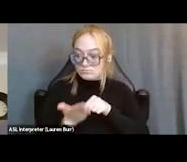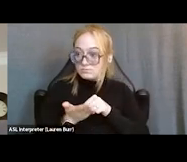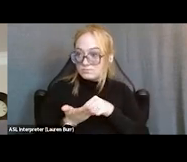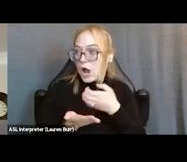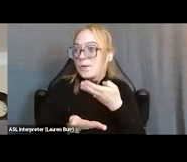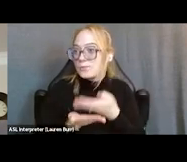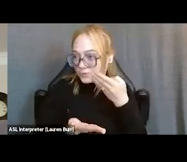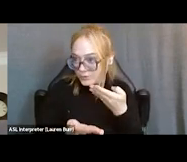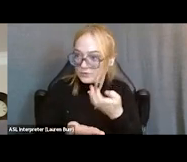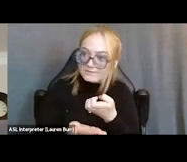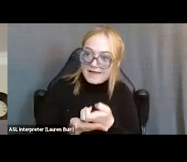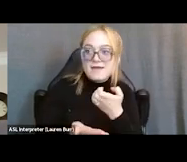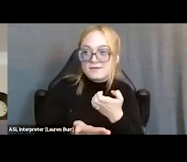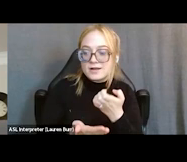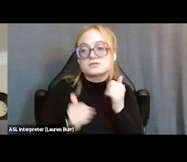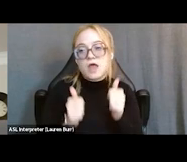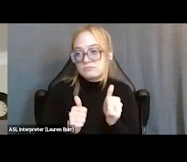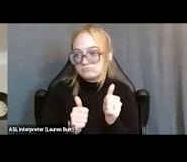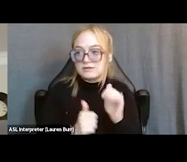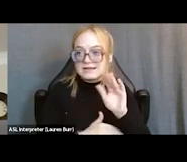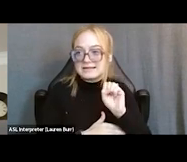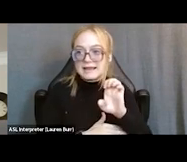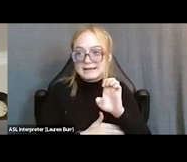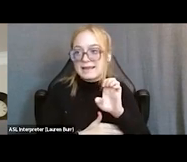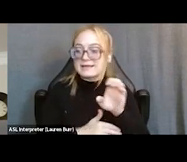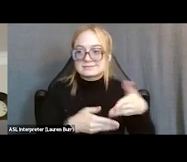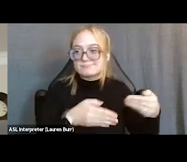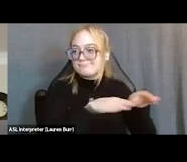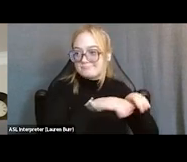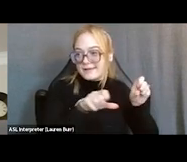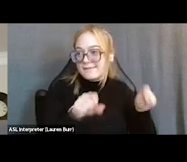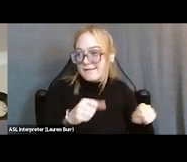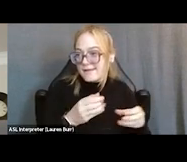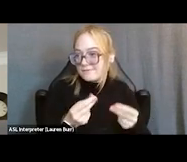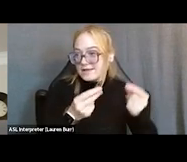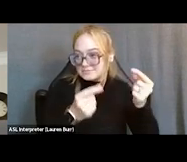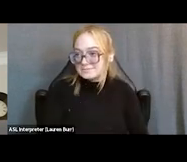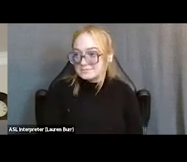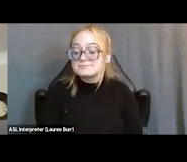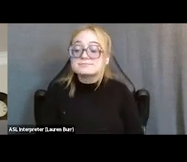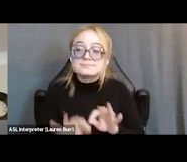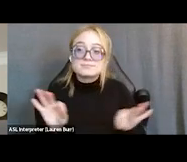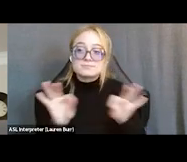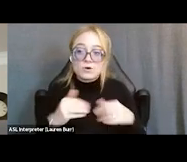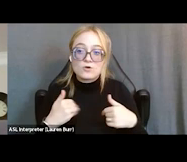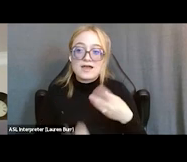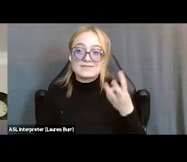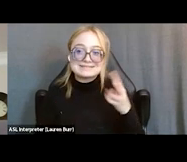we are good to go and the case can get out pretty quickly. It's important to have a 1696 if you don't have that,